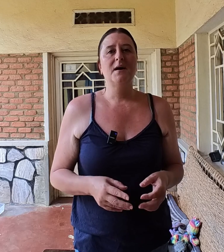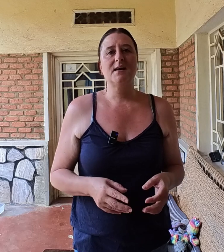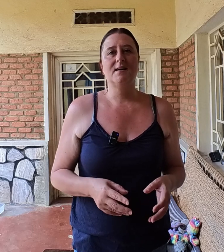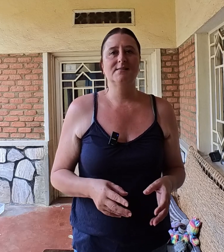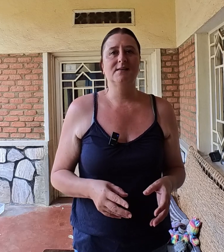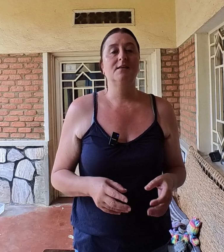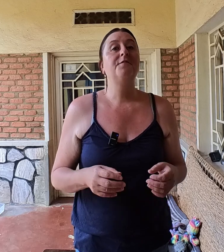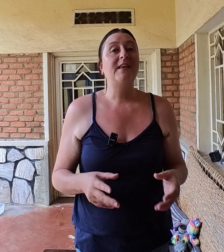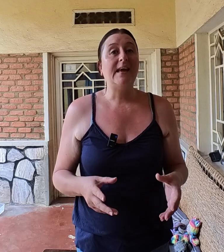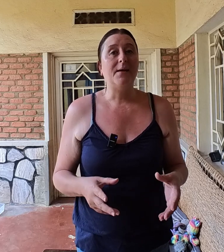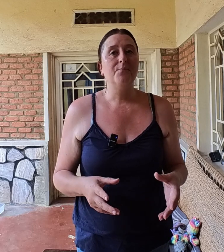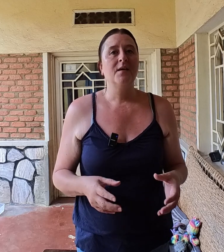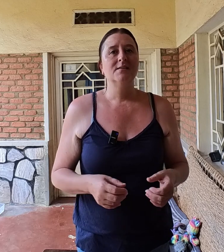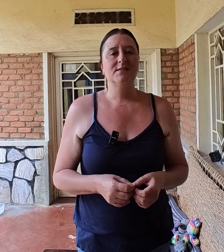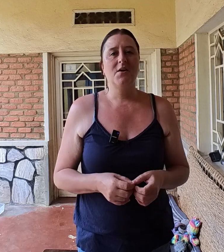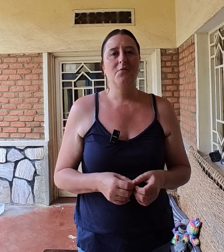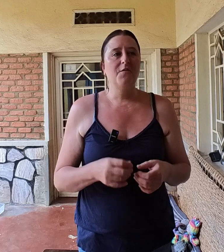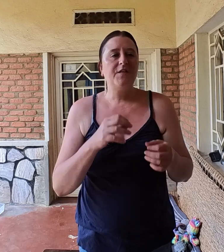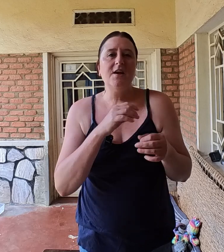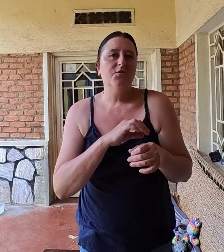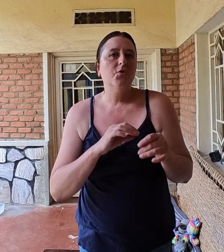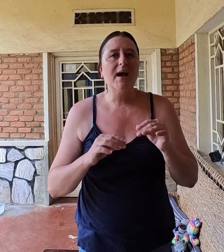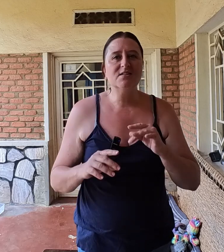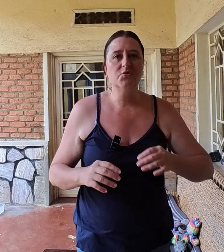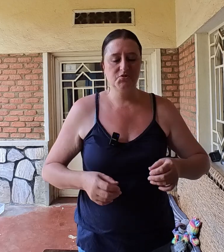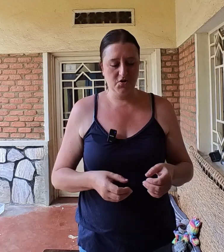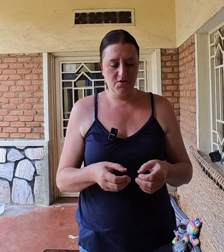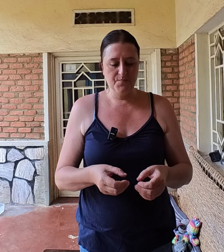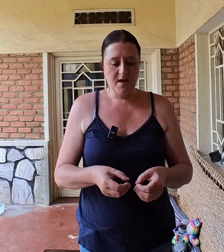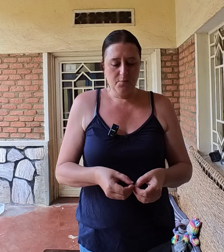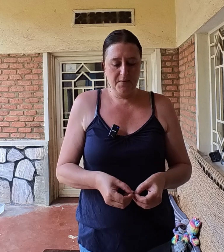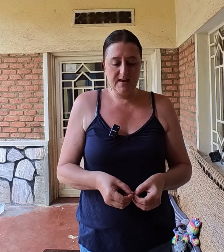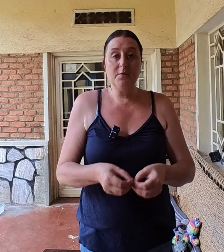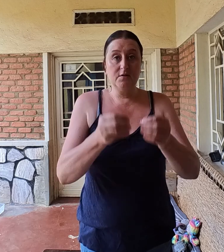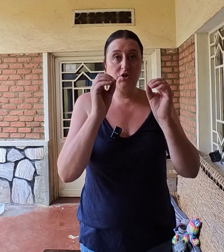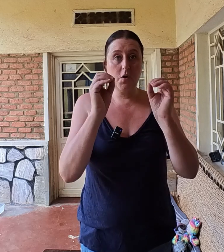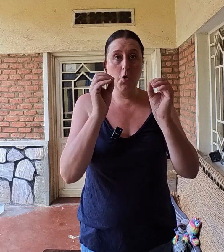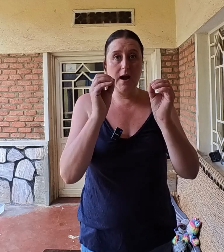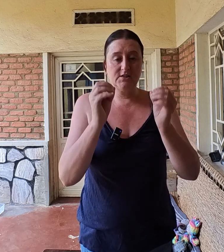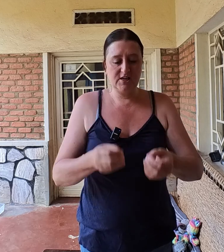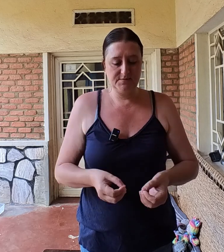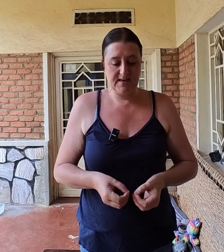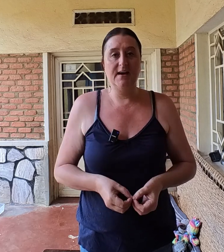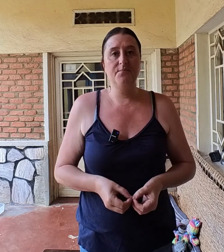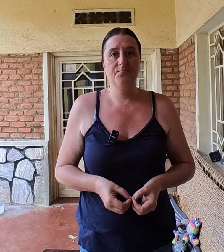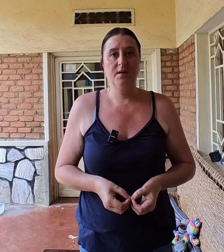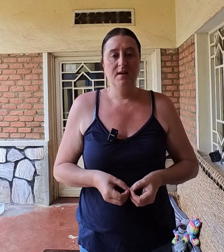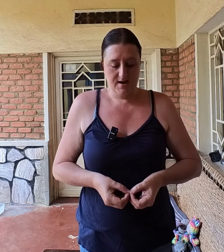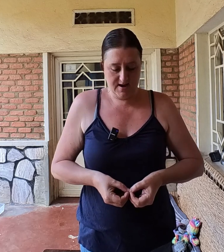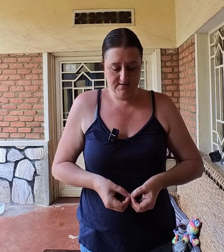Imbaragasa. Flea. So a flea on your cat or your dog. We're beginning with two O handshapes here,